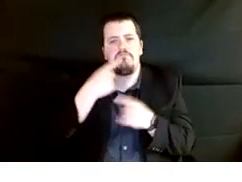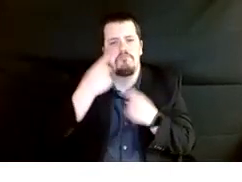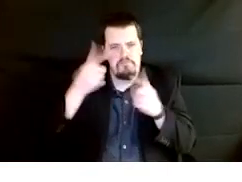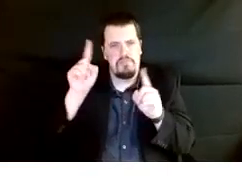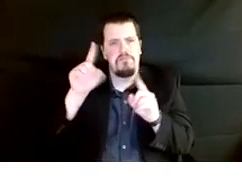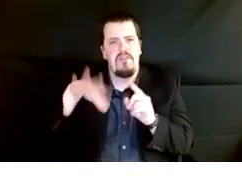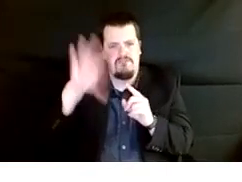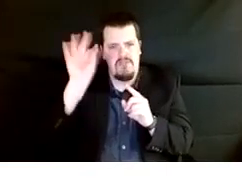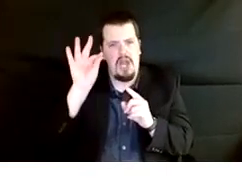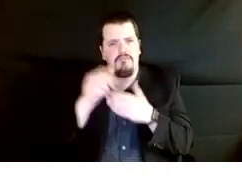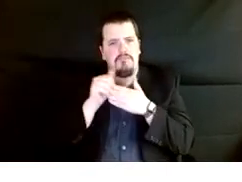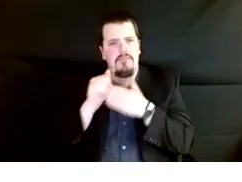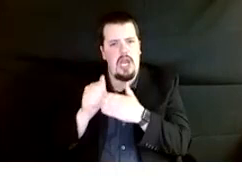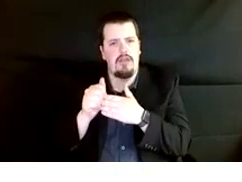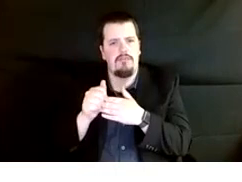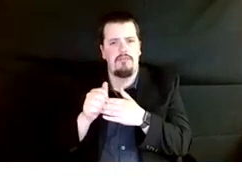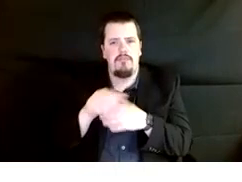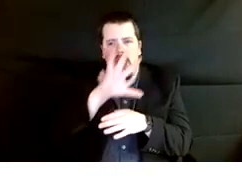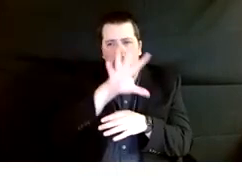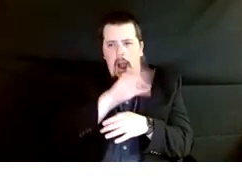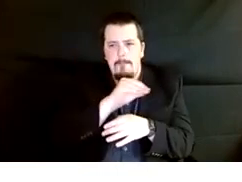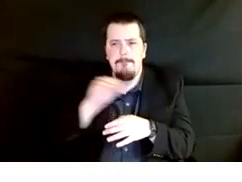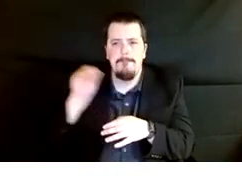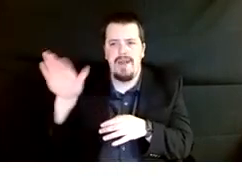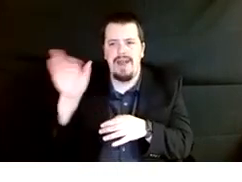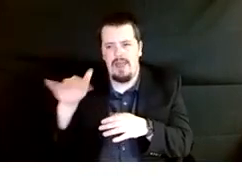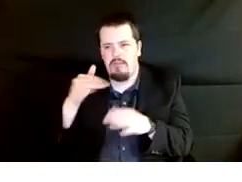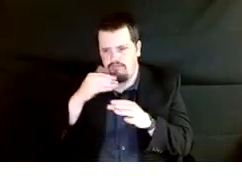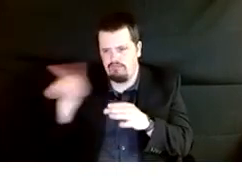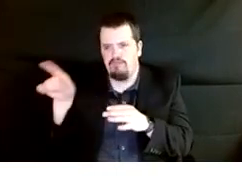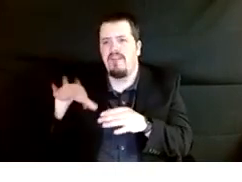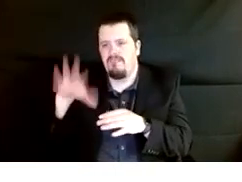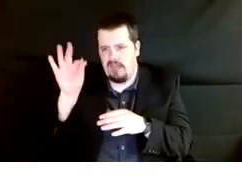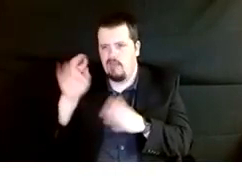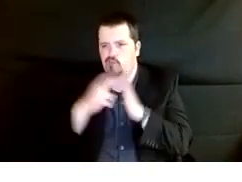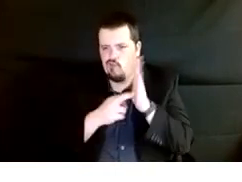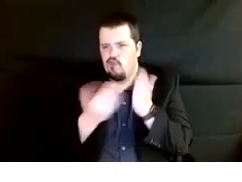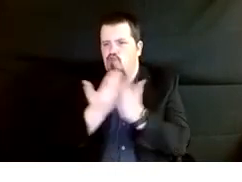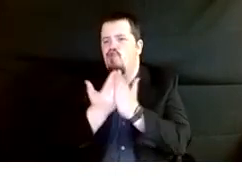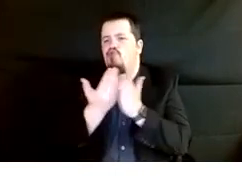guidance by by cutting and pasting that uh emailed URL, so that's, that's that is good and at this